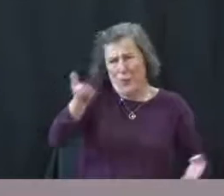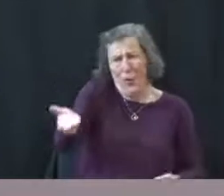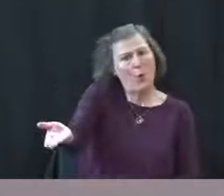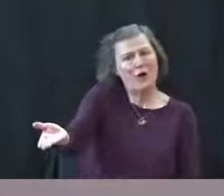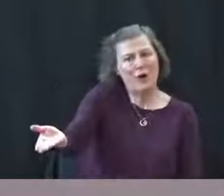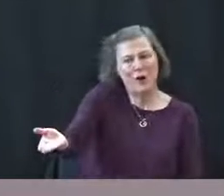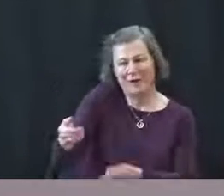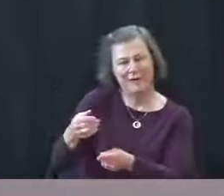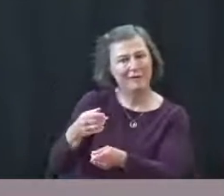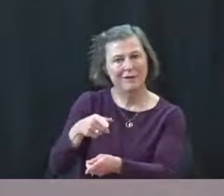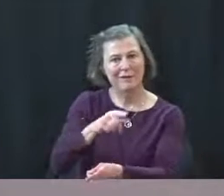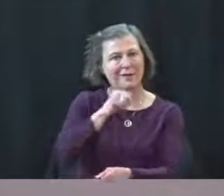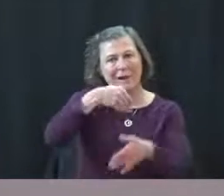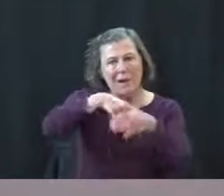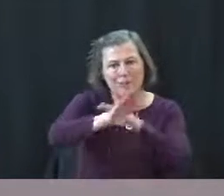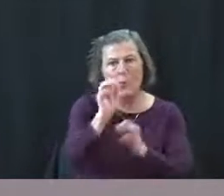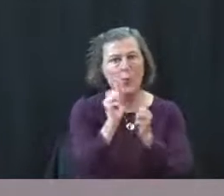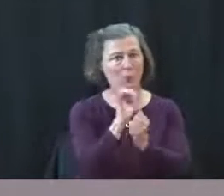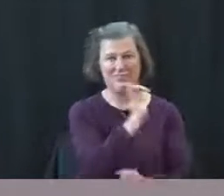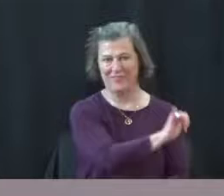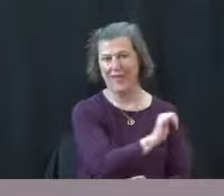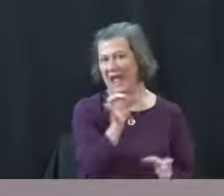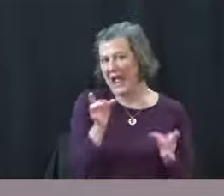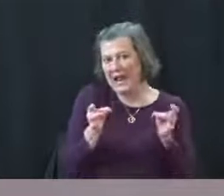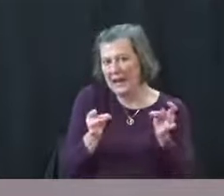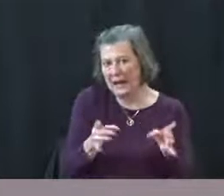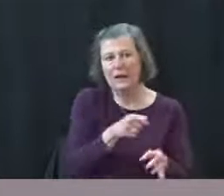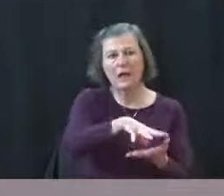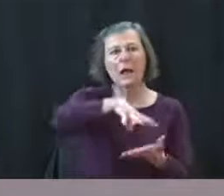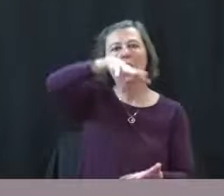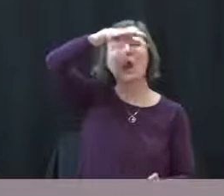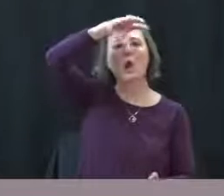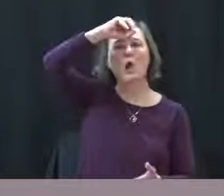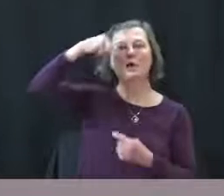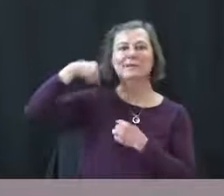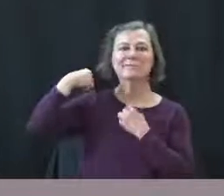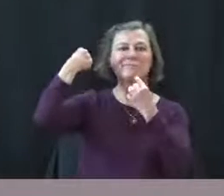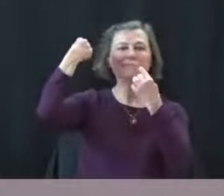They had not been born with this hate in their hearts they had learned it and she knew that